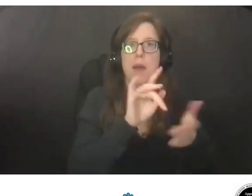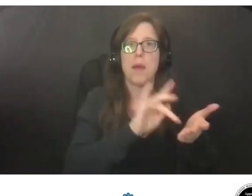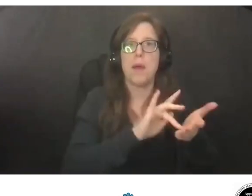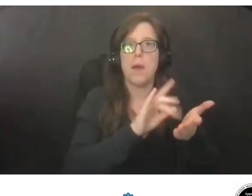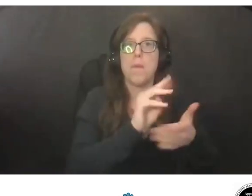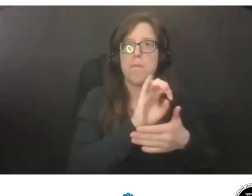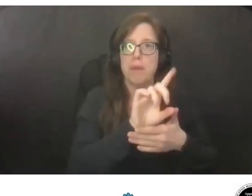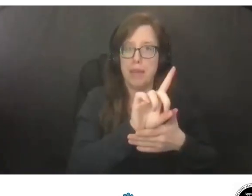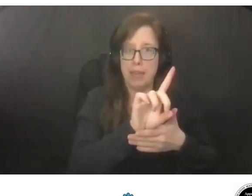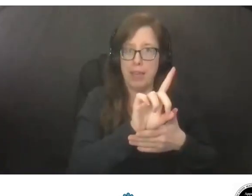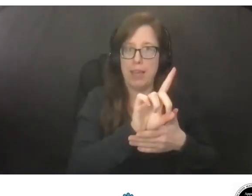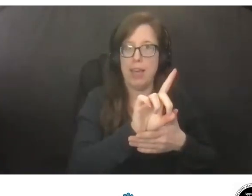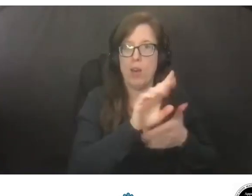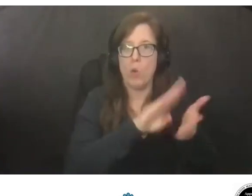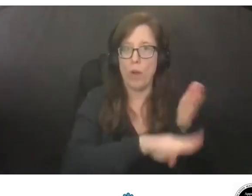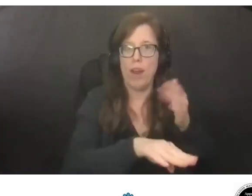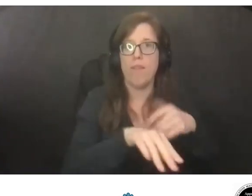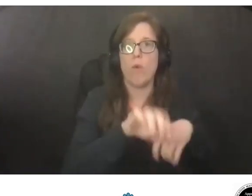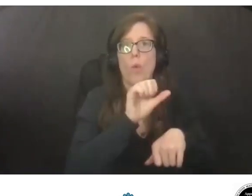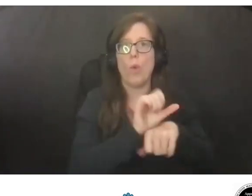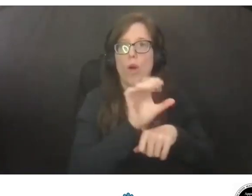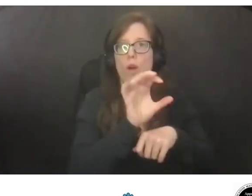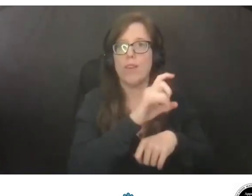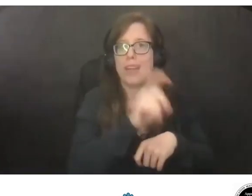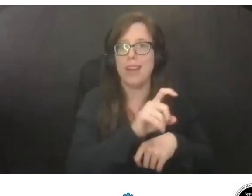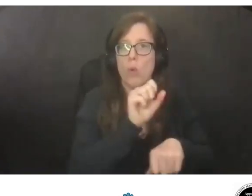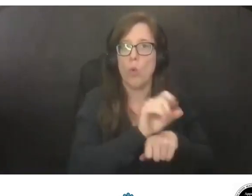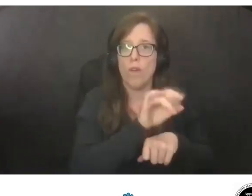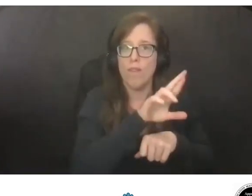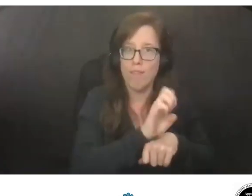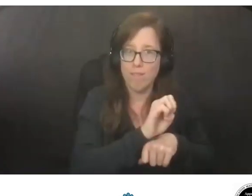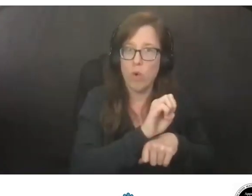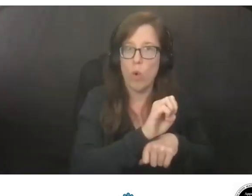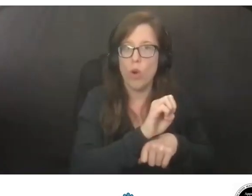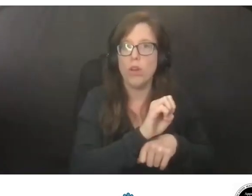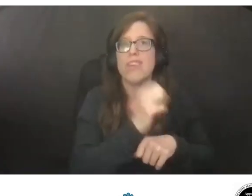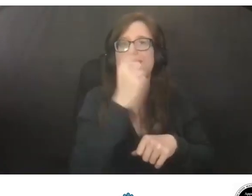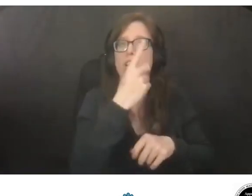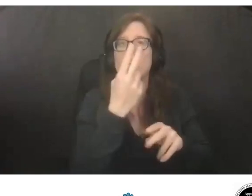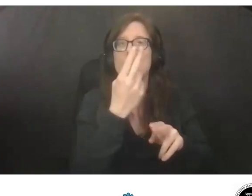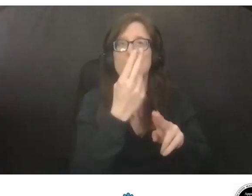Workforce Commission. But, you know, apply whatever is applicable to you in your State,